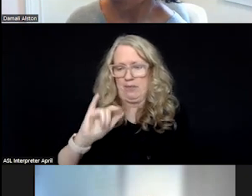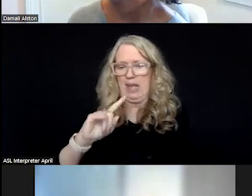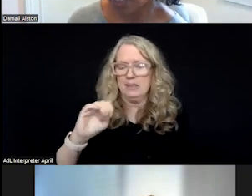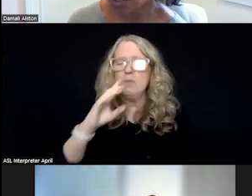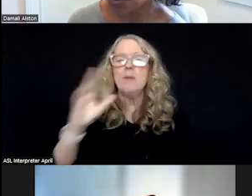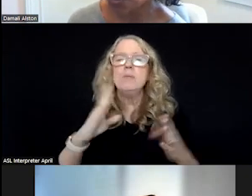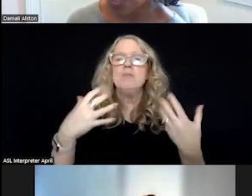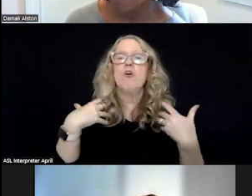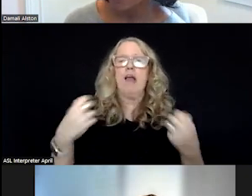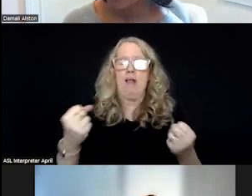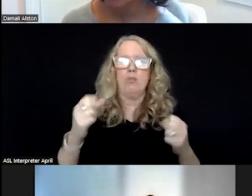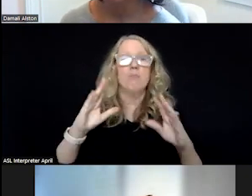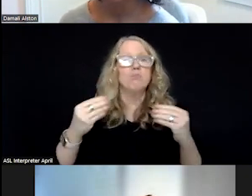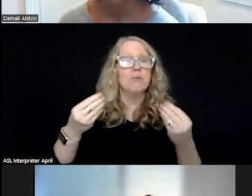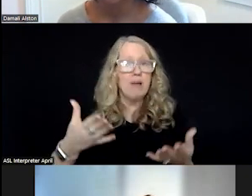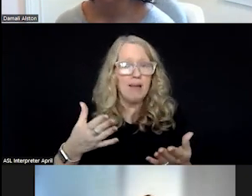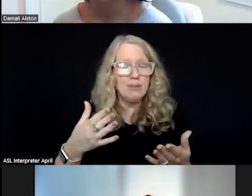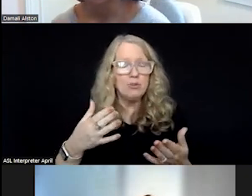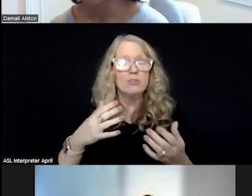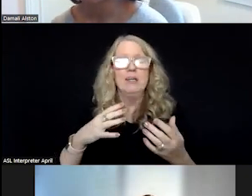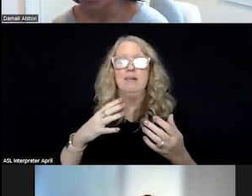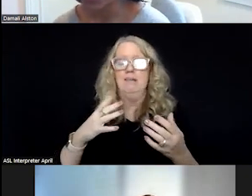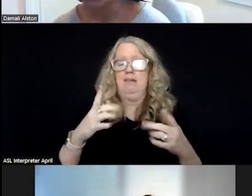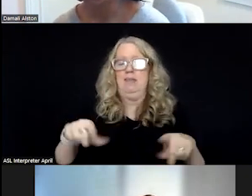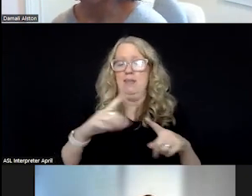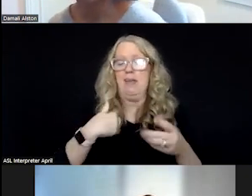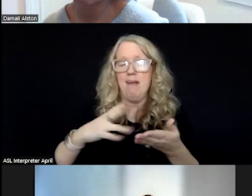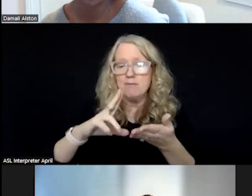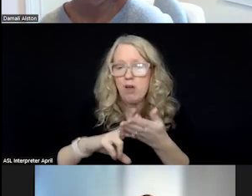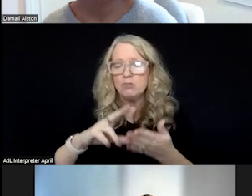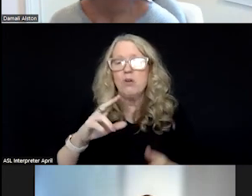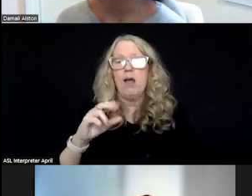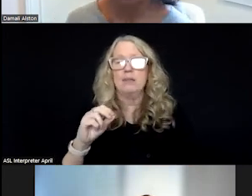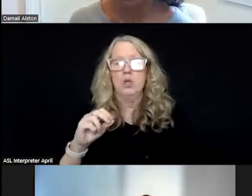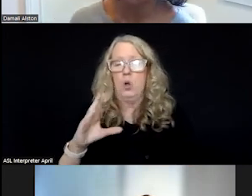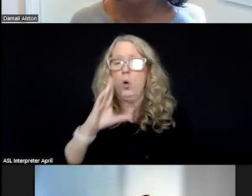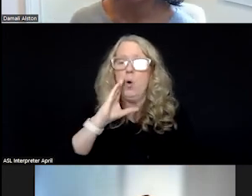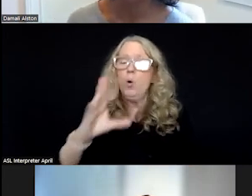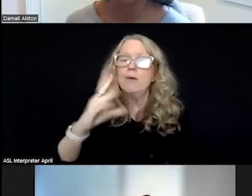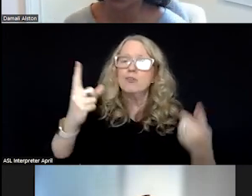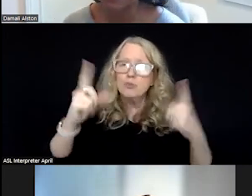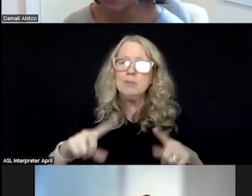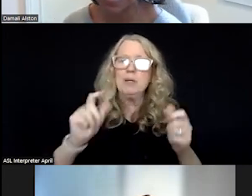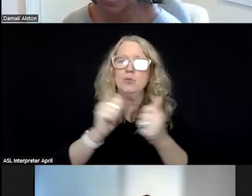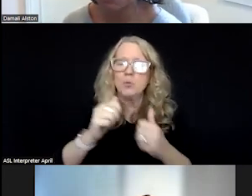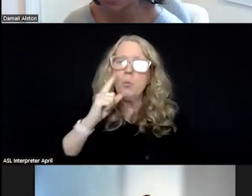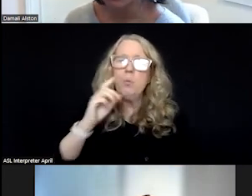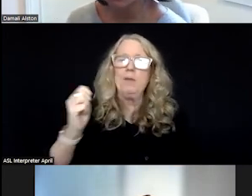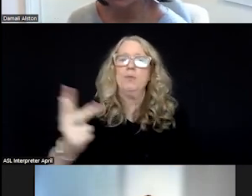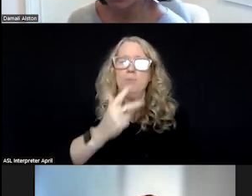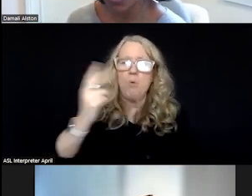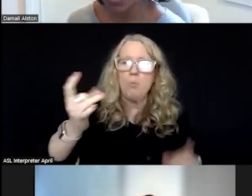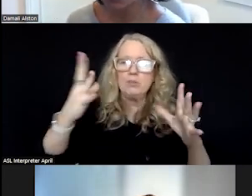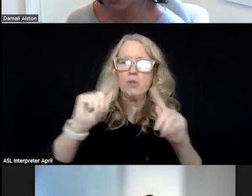PROVIDERS HAVE CONTRACTS OR MEMORANDUMS OF AGREEMENTS WITH CRISIS TEAMS IN EACH COUNTY